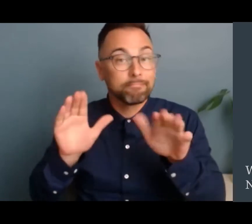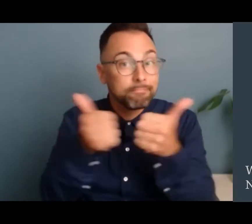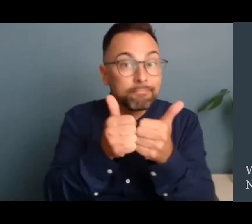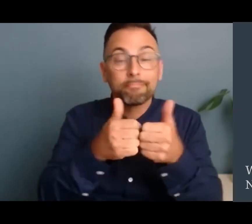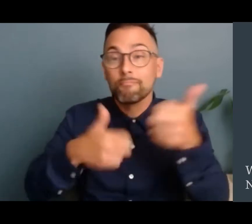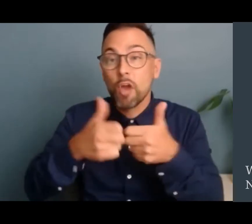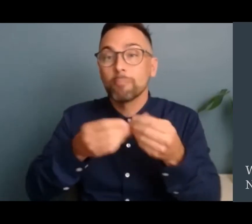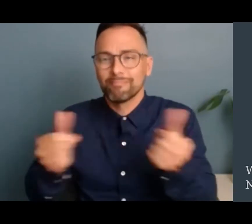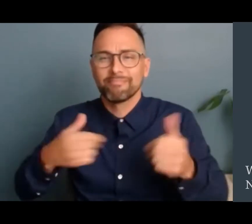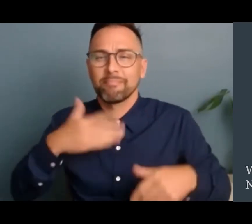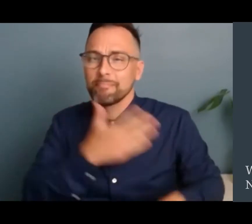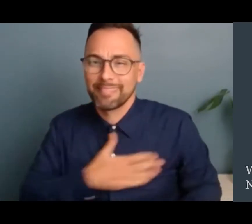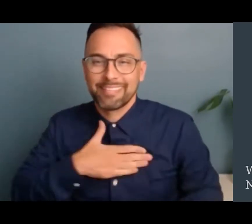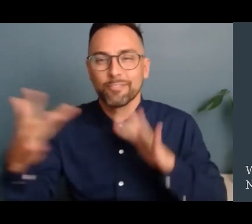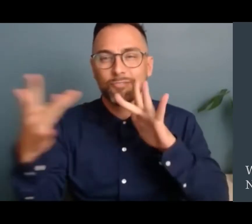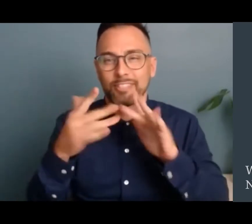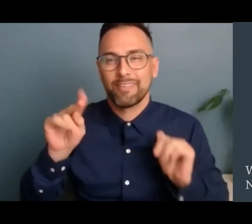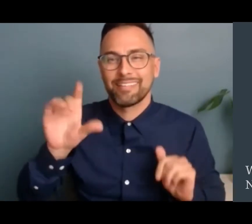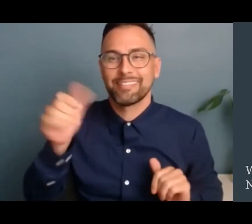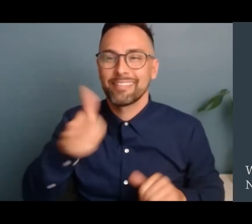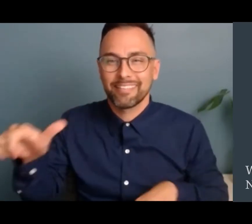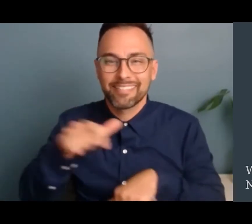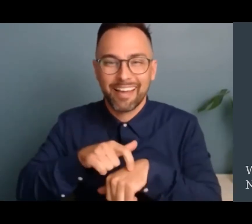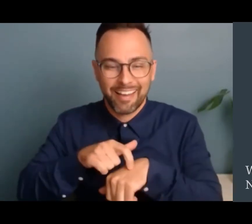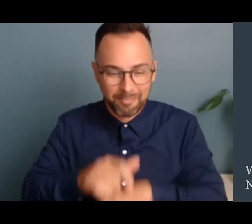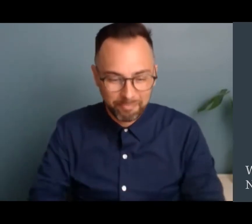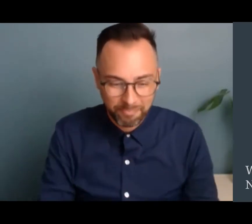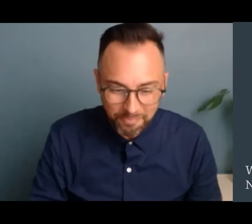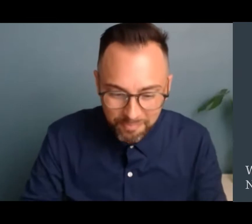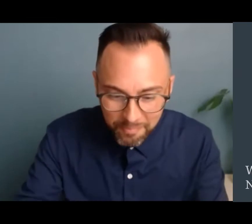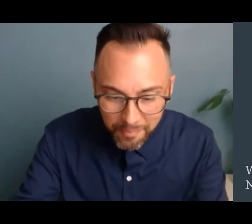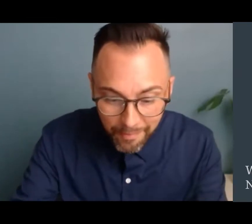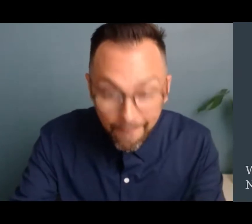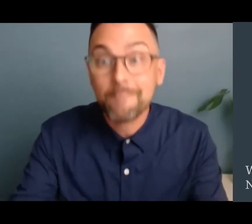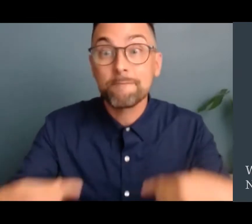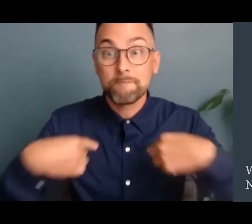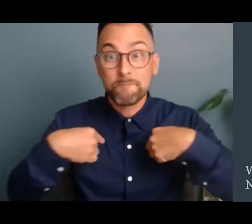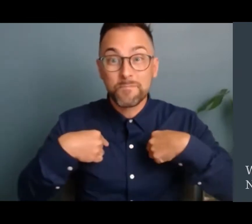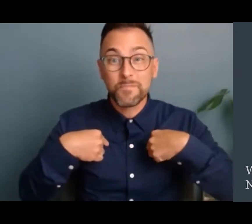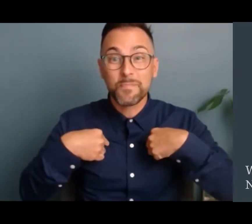here to talk about challenges and solutions at any time. So feel free to reach out to the team here in case you have any needs.